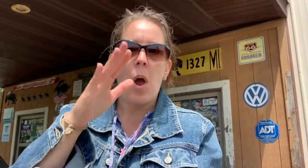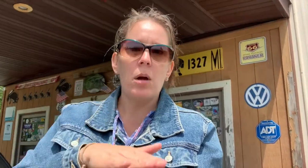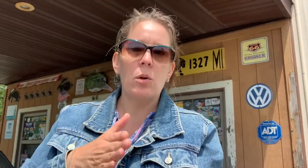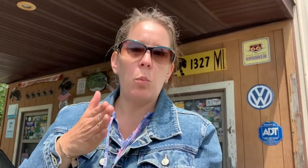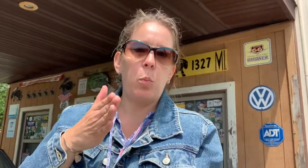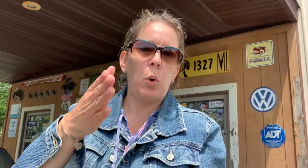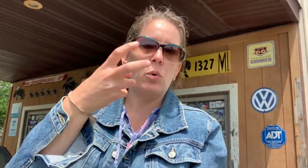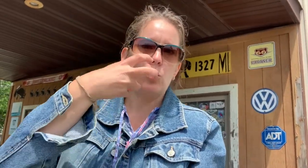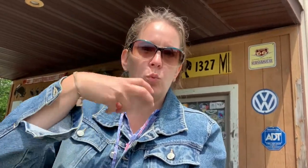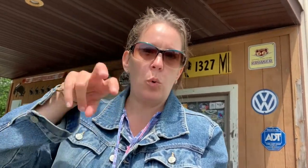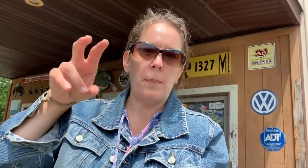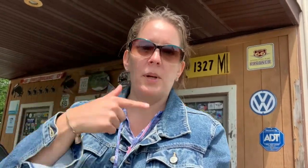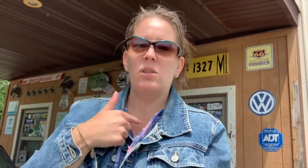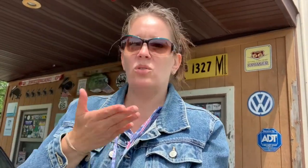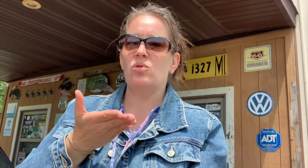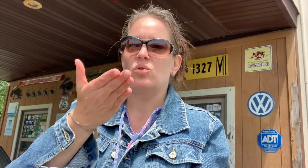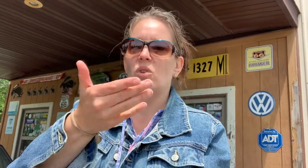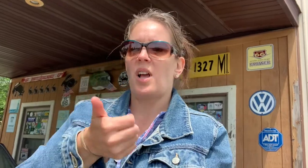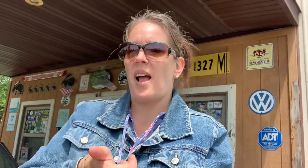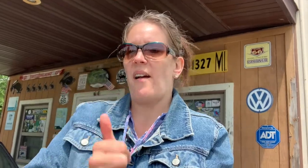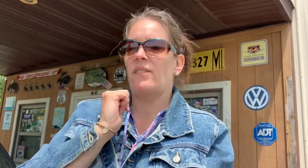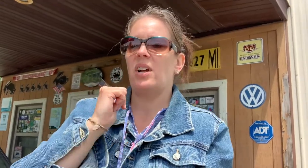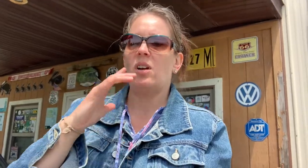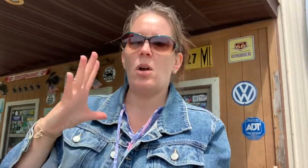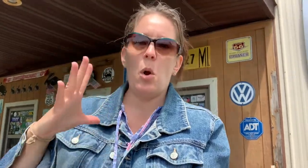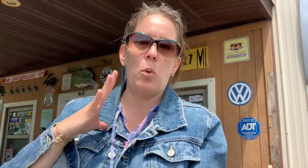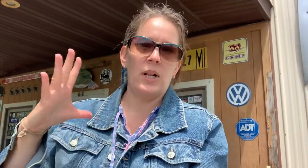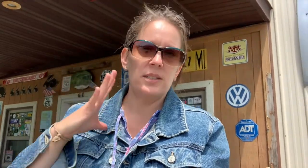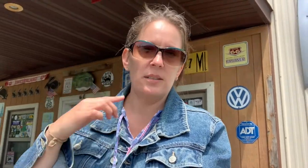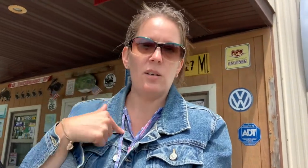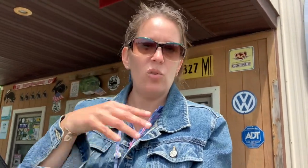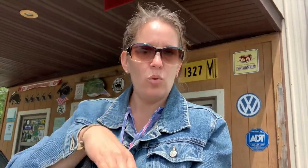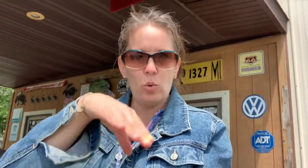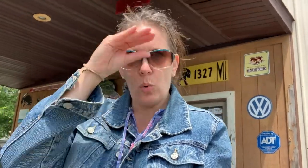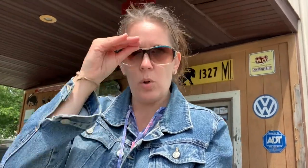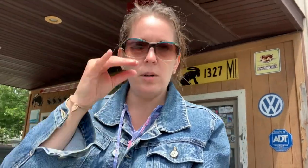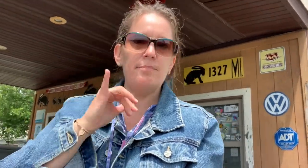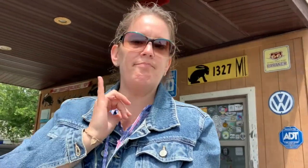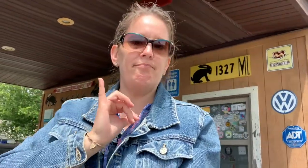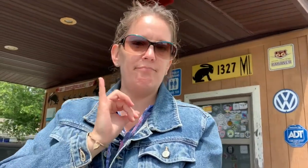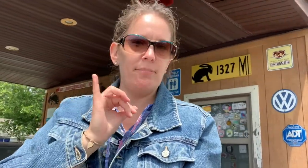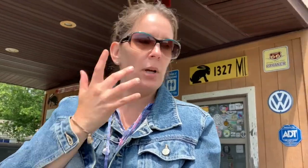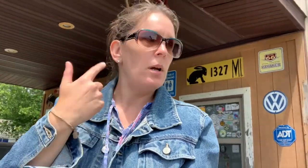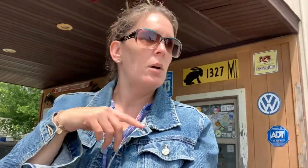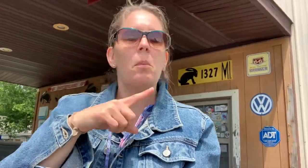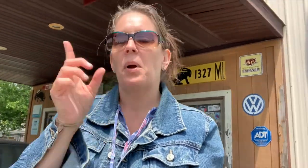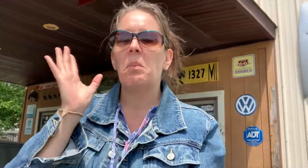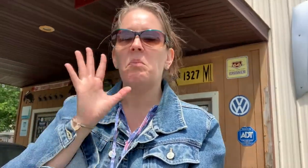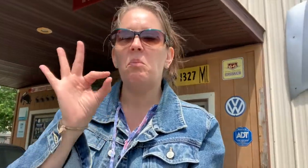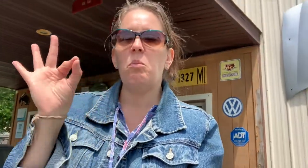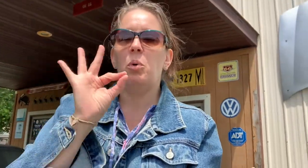If you are planning going on road trip I suggest you to avoid holiday which I learned my lesson. But it's worth it anyway.